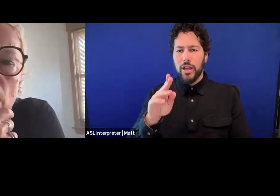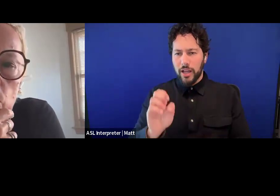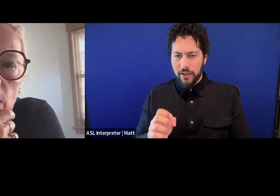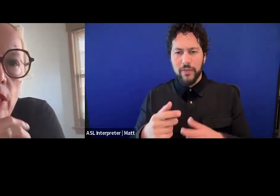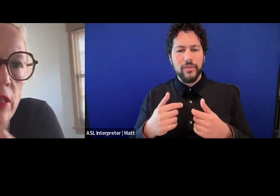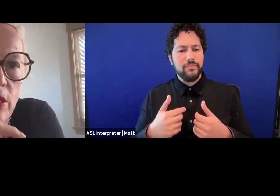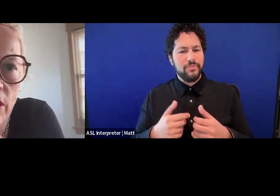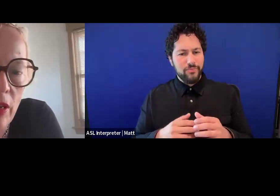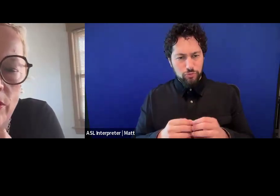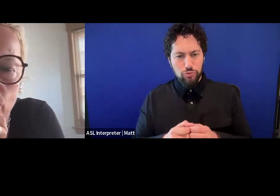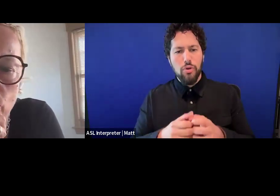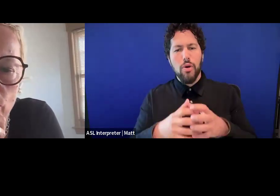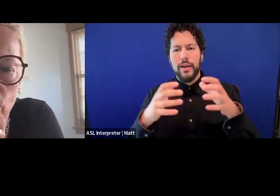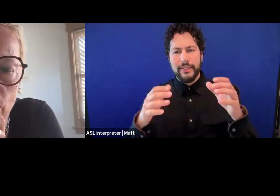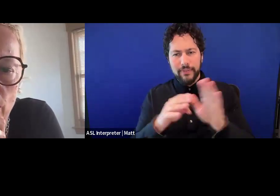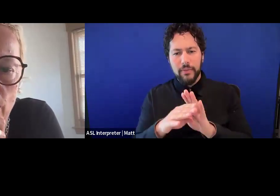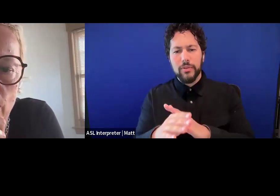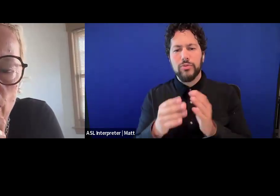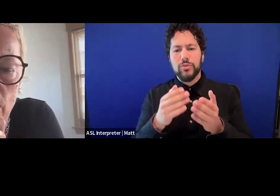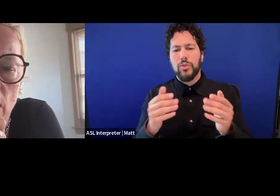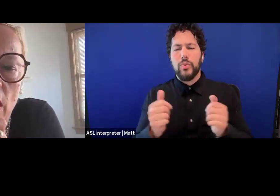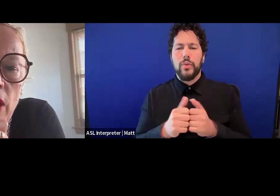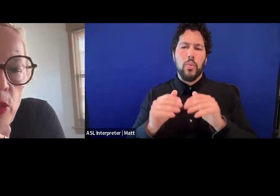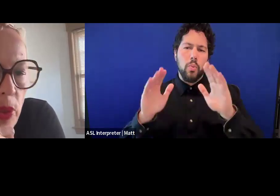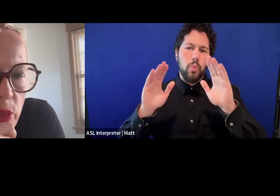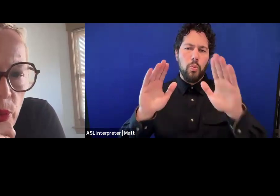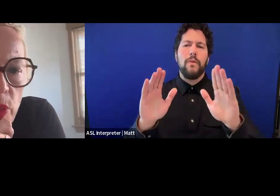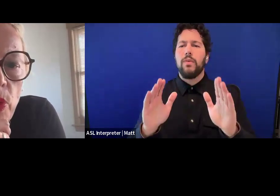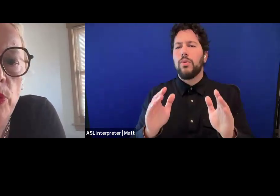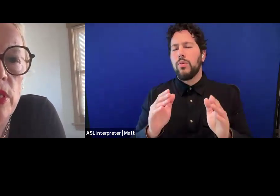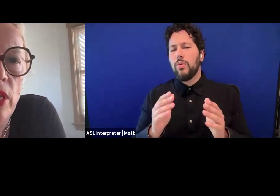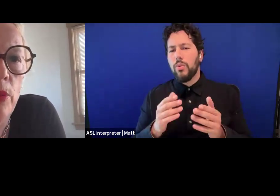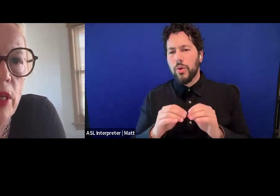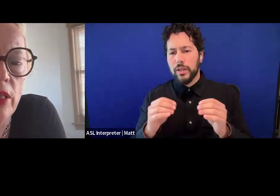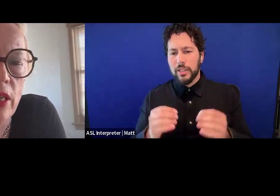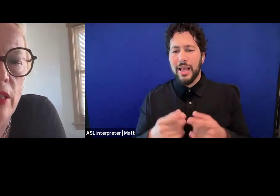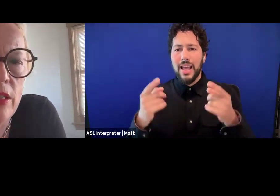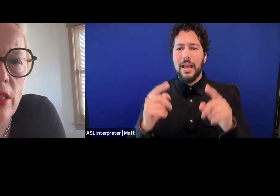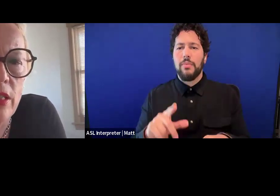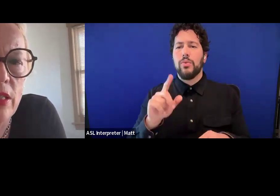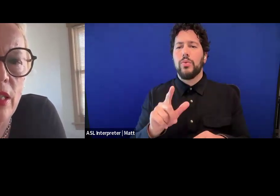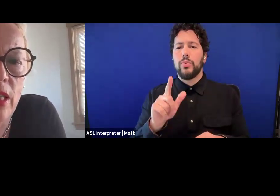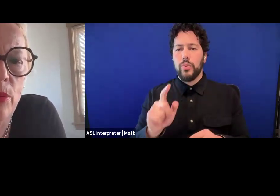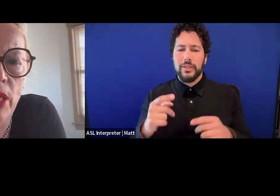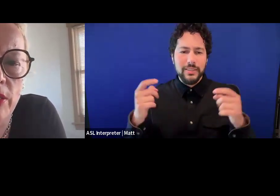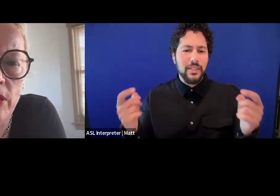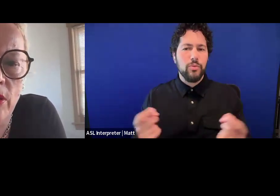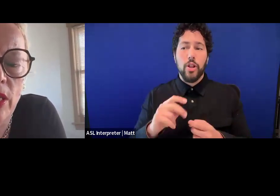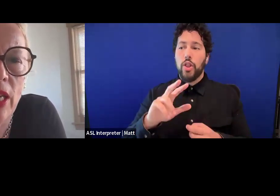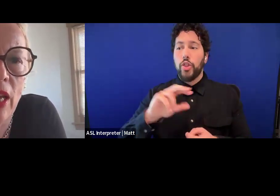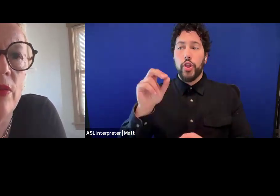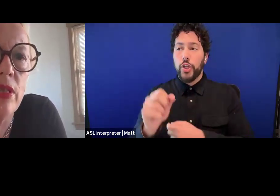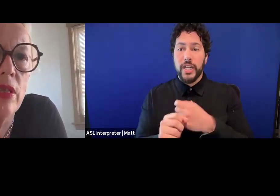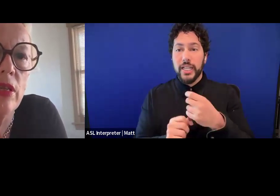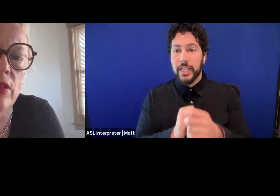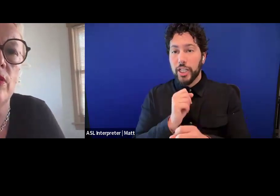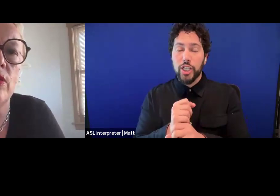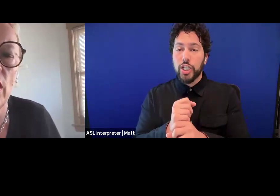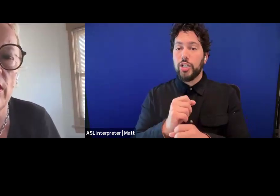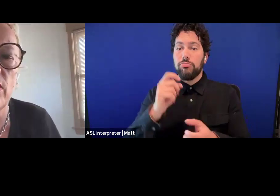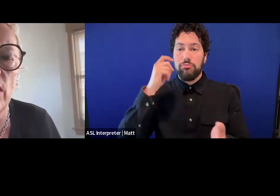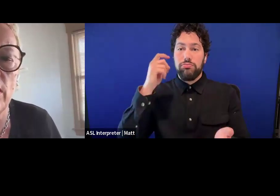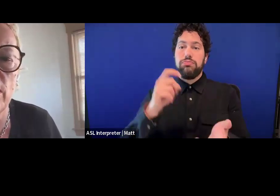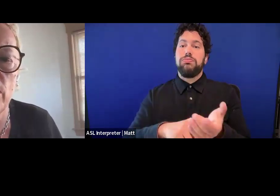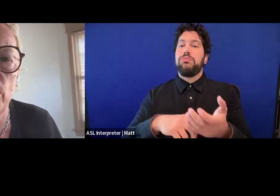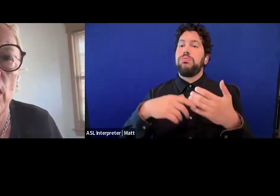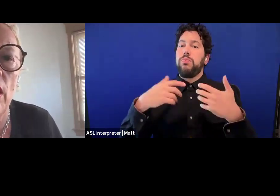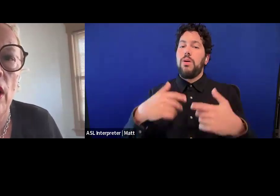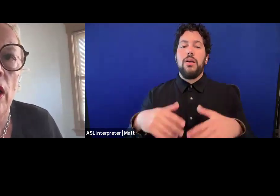within our wonderful organization. In 2021, we celebrated, like, this 30-year milestone, and it gave us a sort of chance, really, to